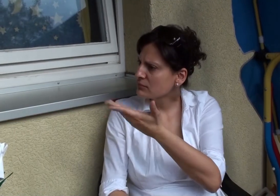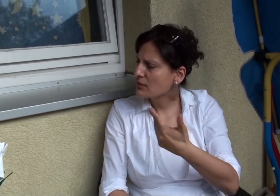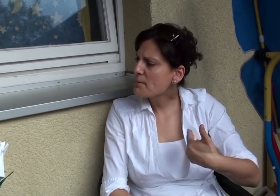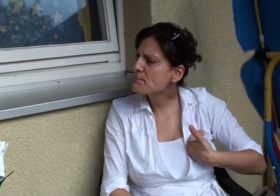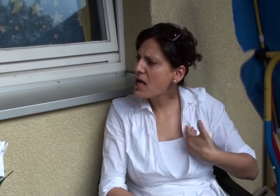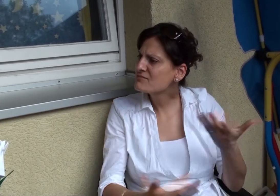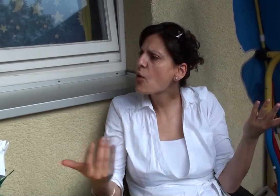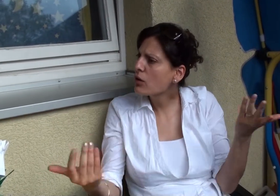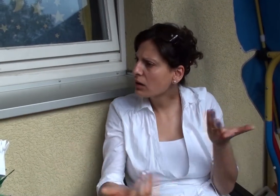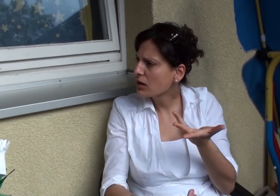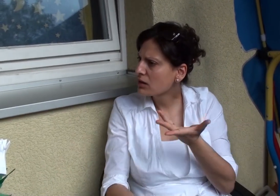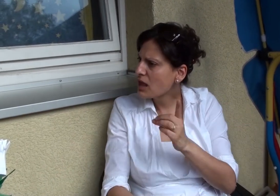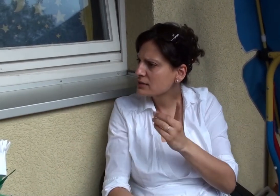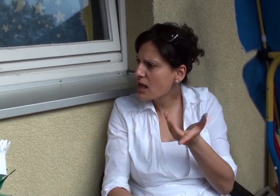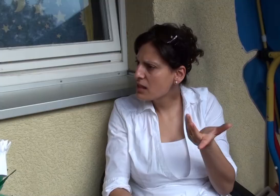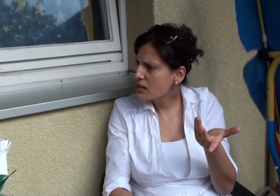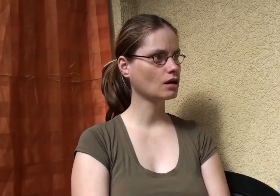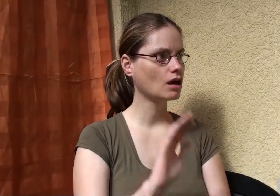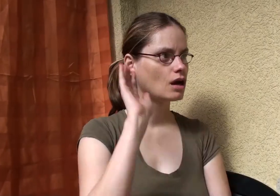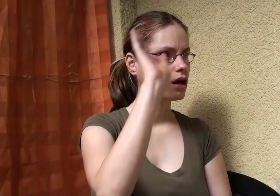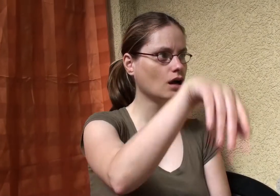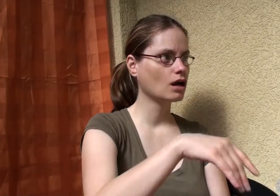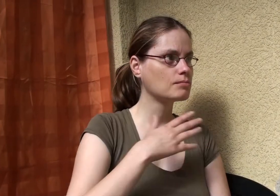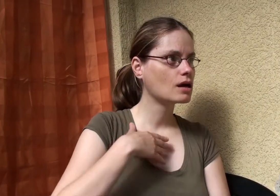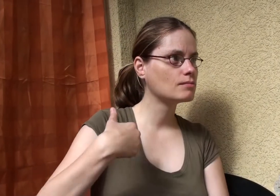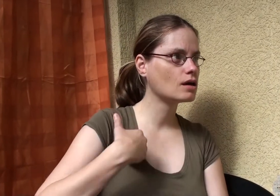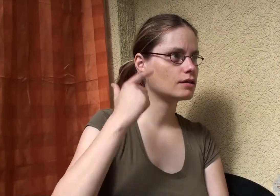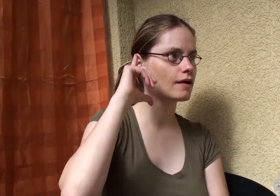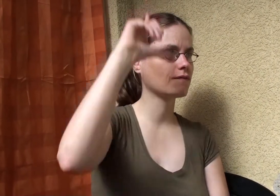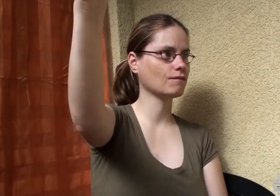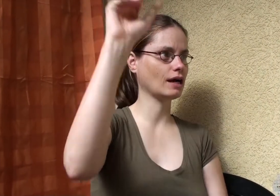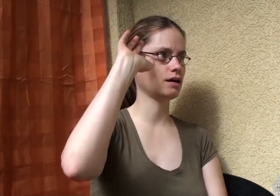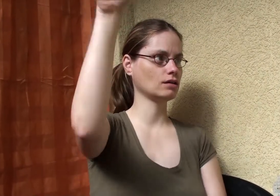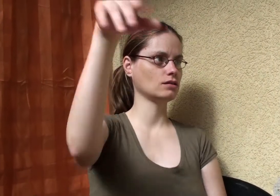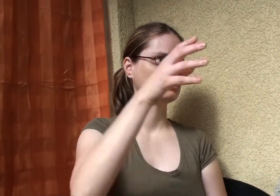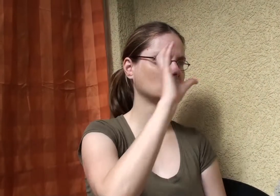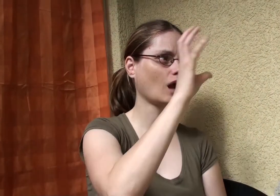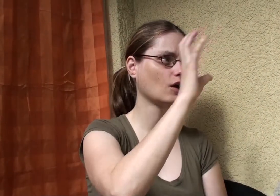Where is your husband Daniel? Oh, he is getting wasted.